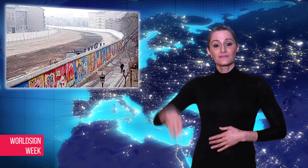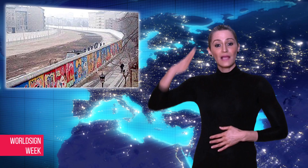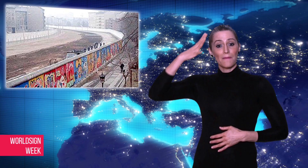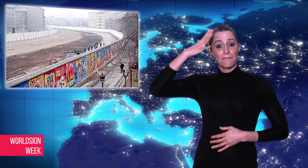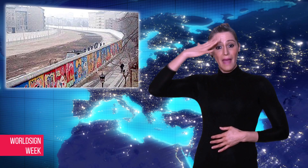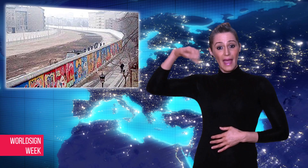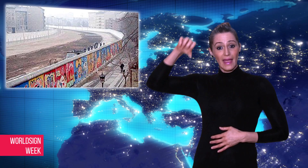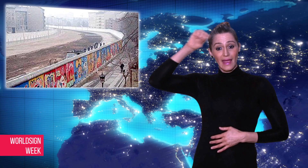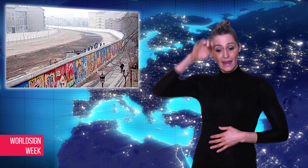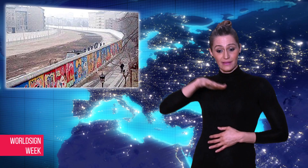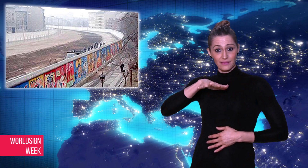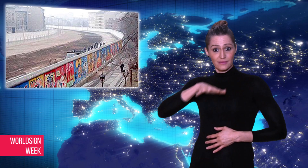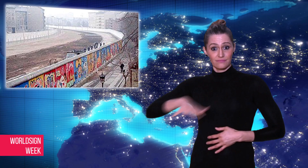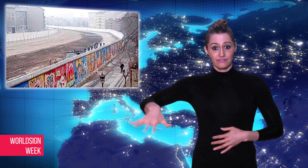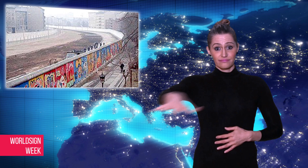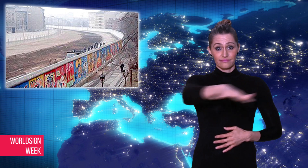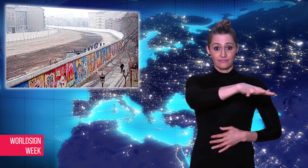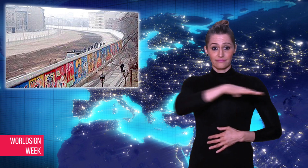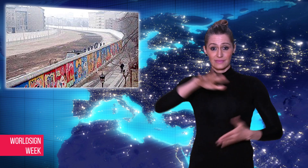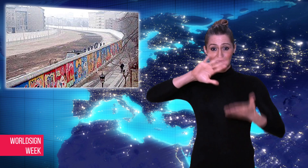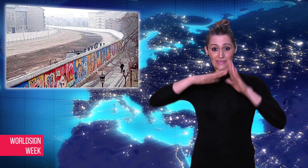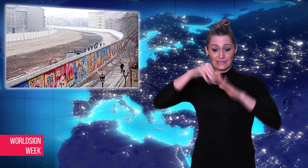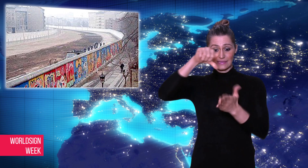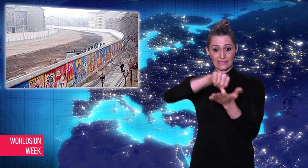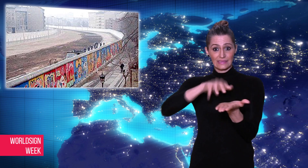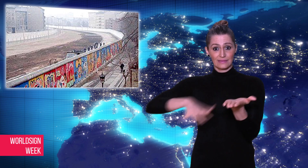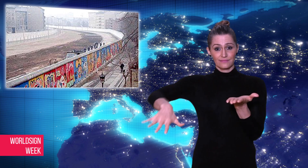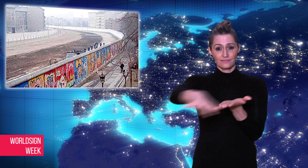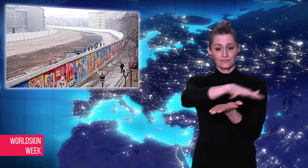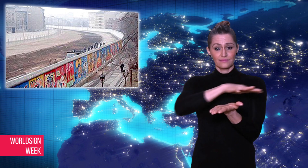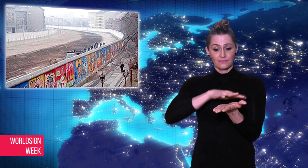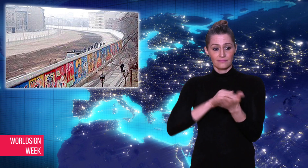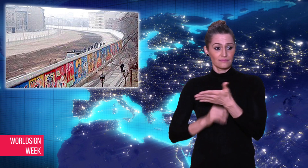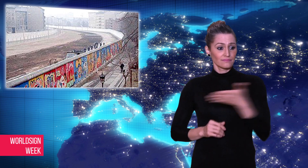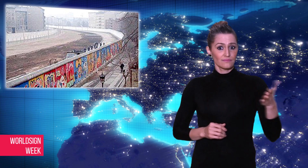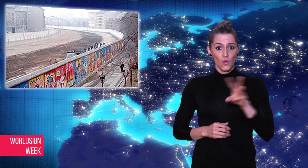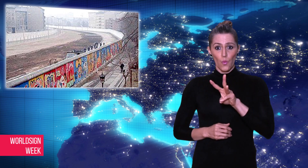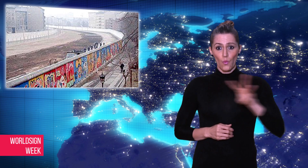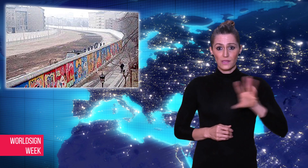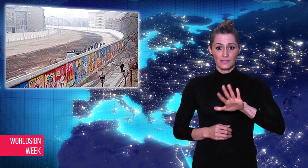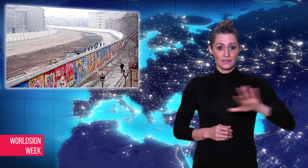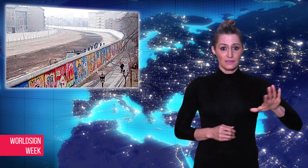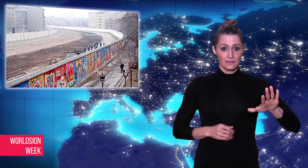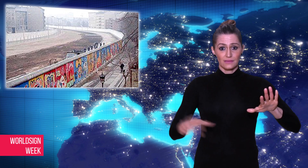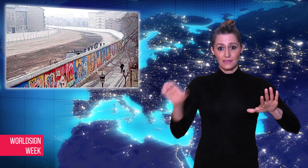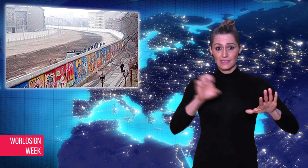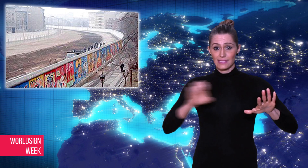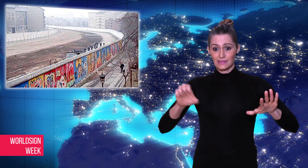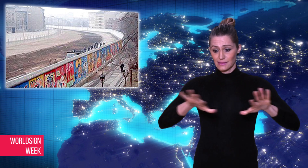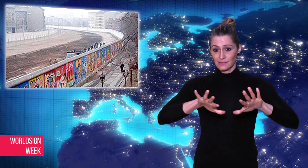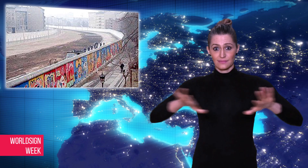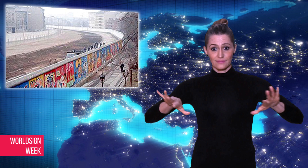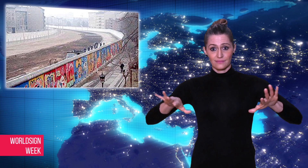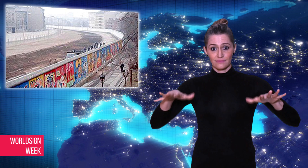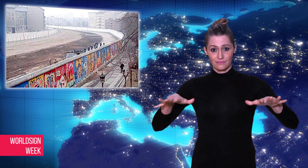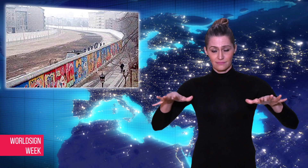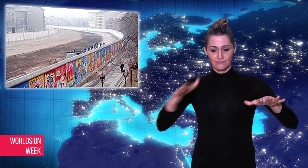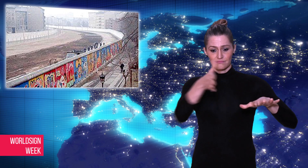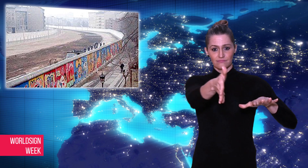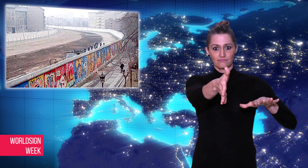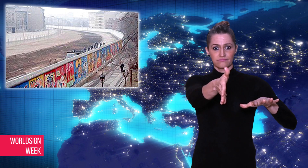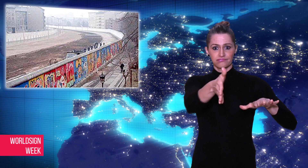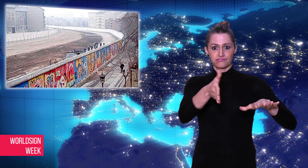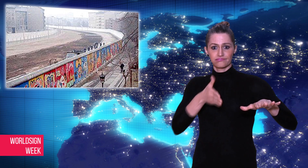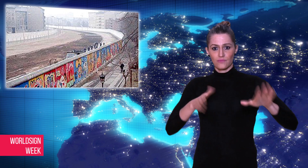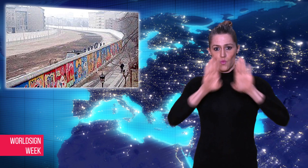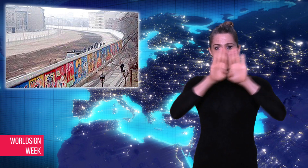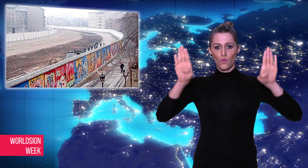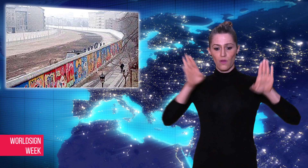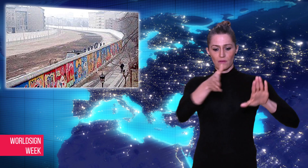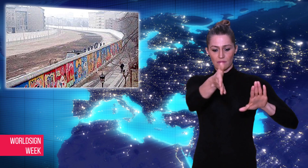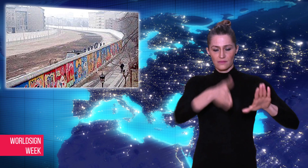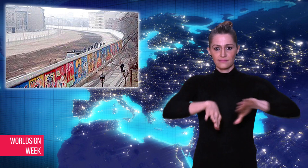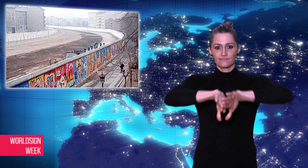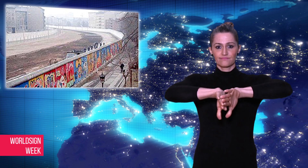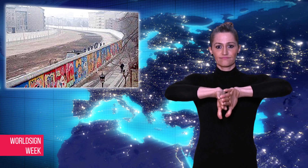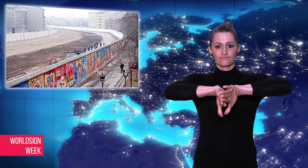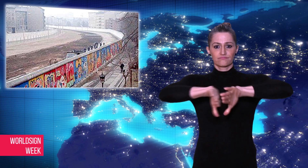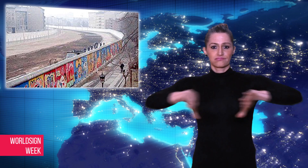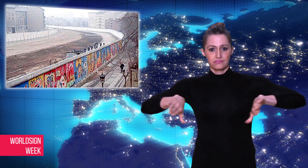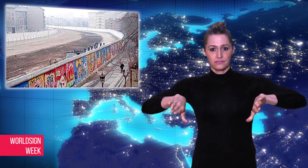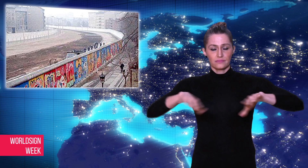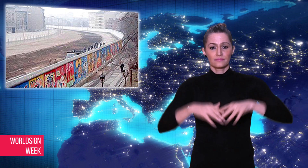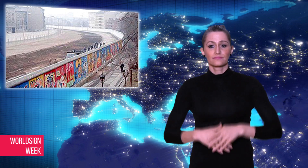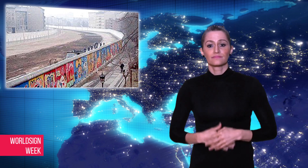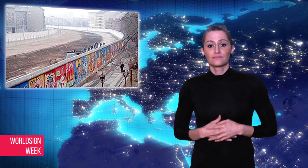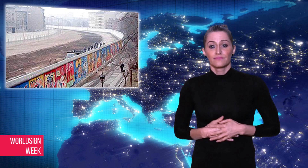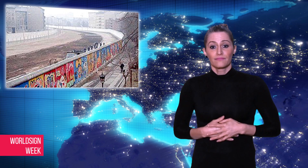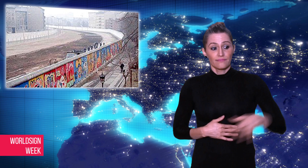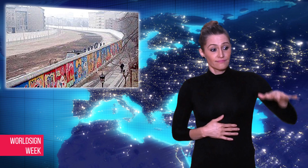The Berlin Wall divided East Berlin and West Berlin.